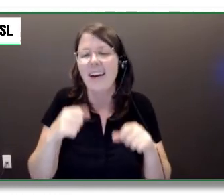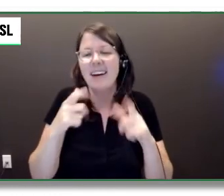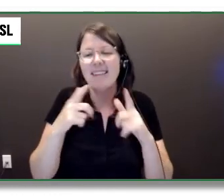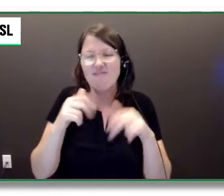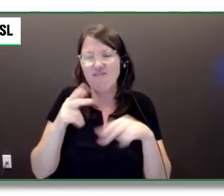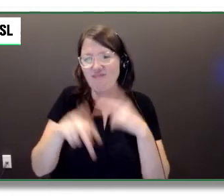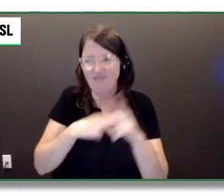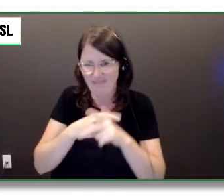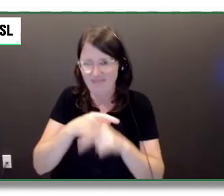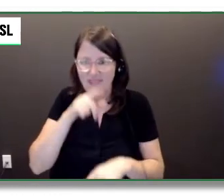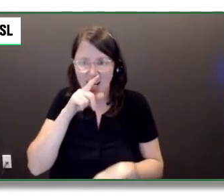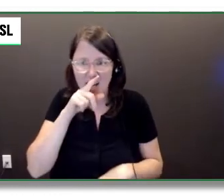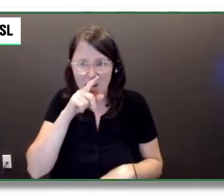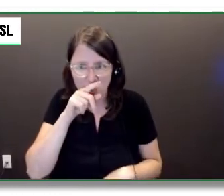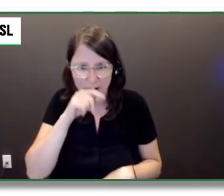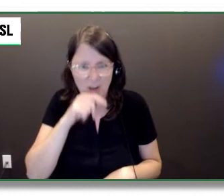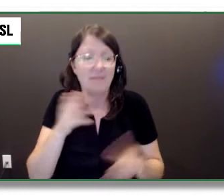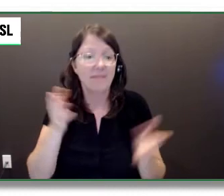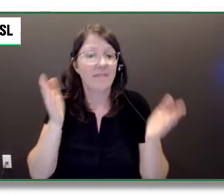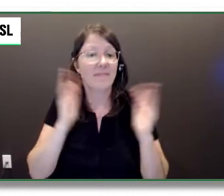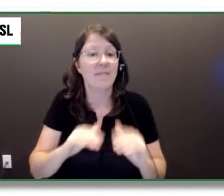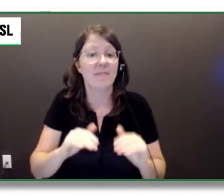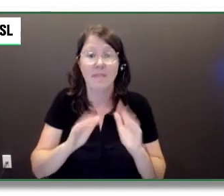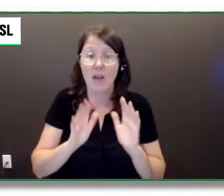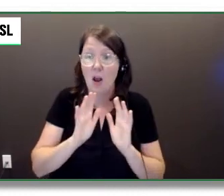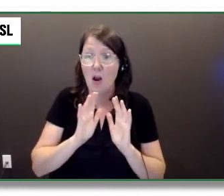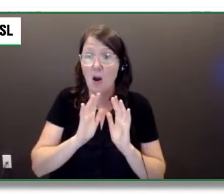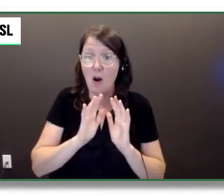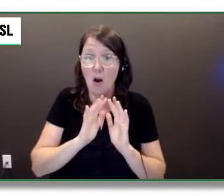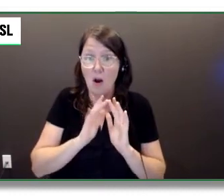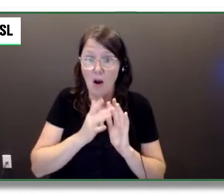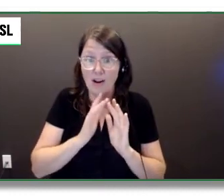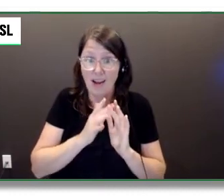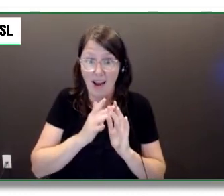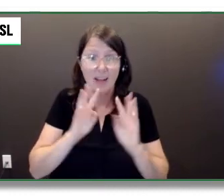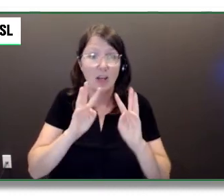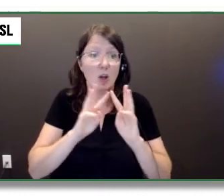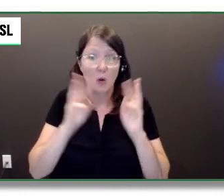of guided online workshops and nature walks. So this is more in the area of